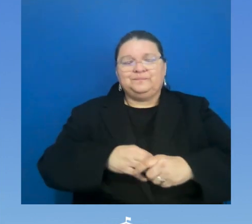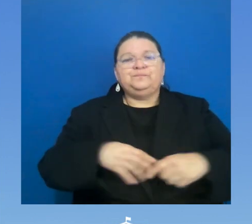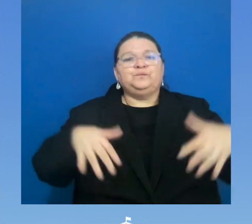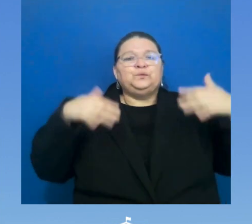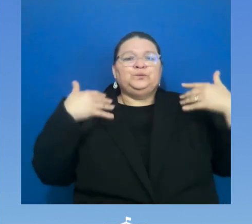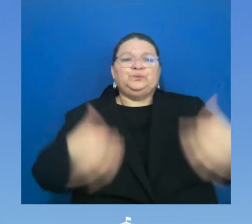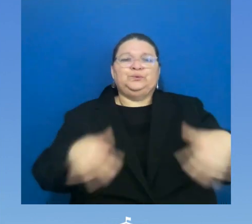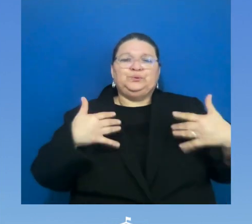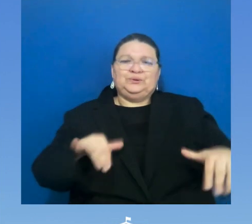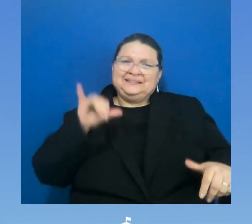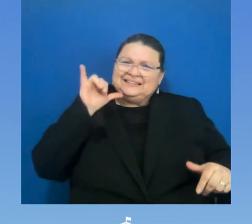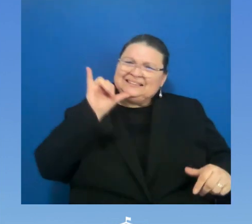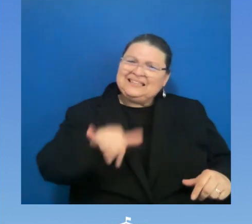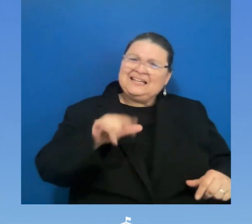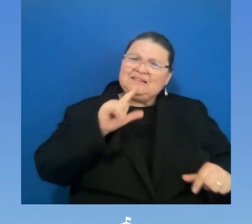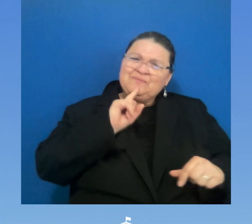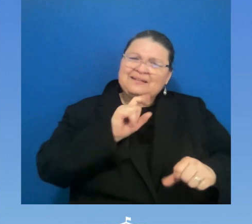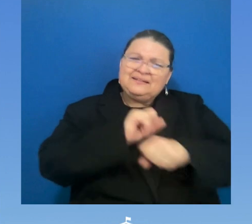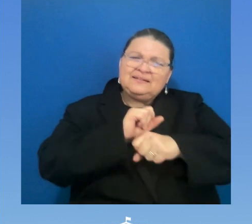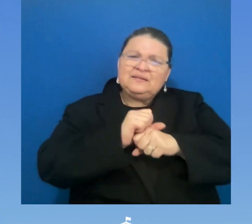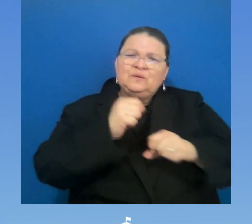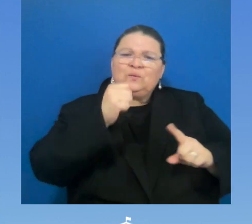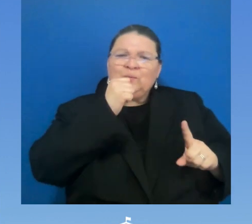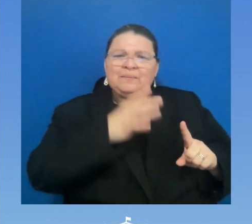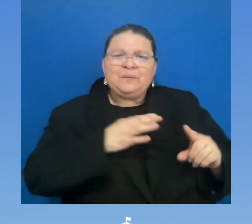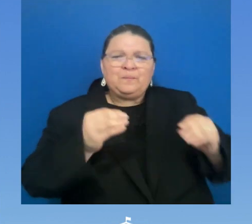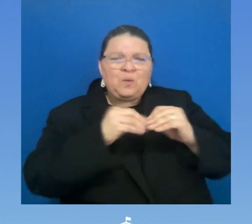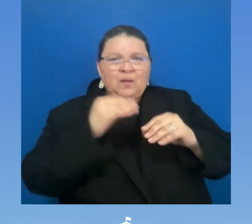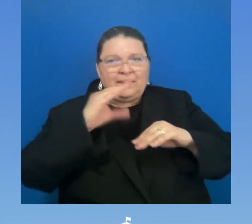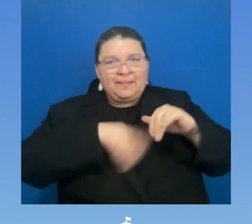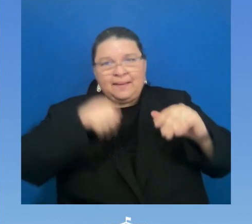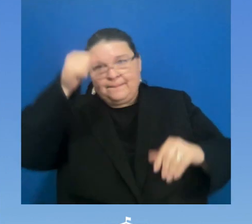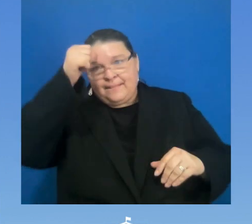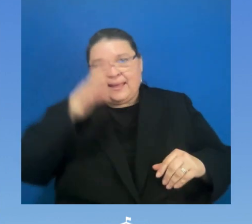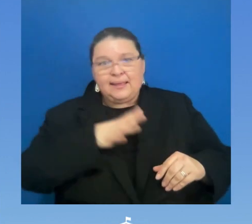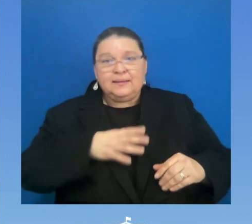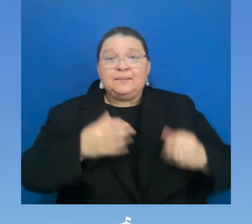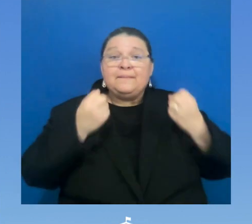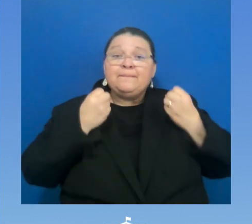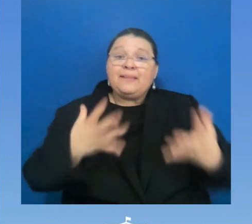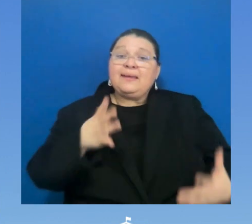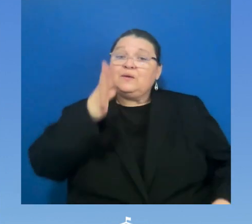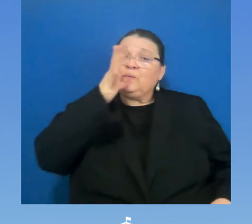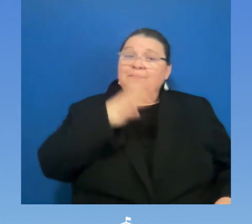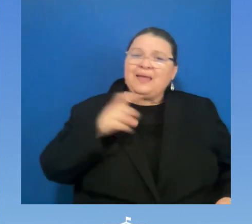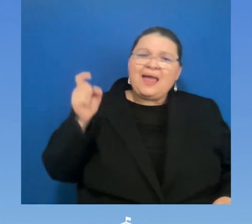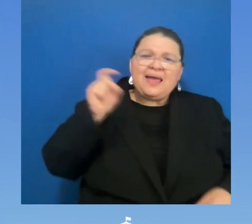Millions of women reduced their hours or left their jobs entirely in order to meet the needs of their families.